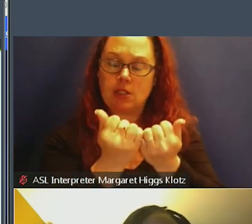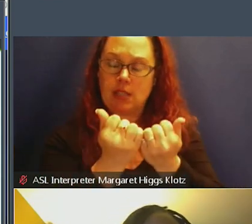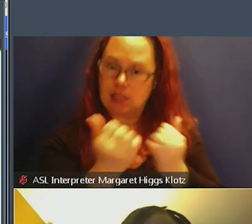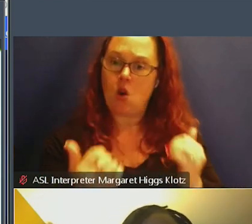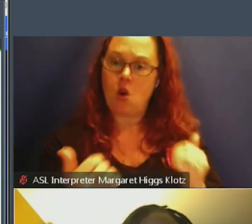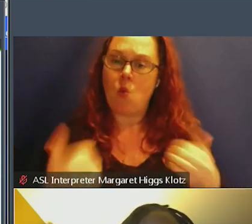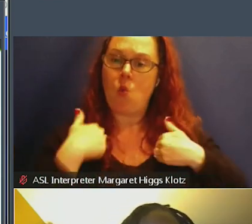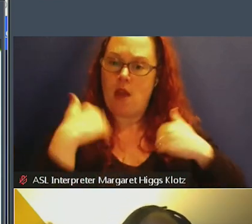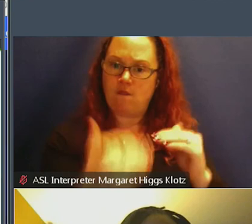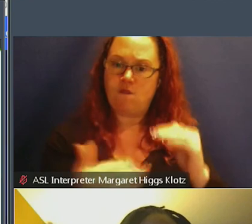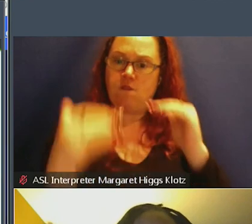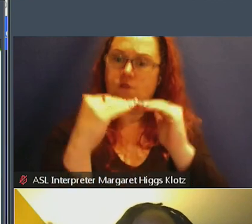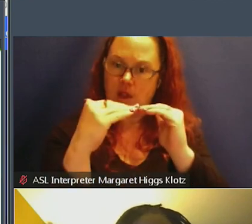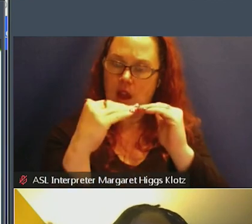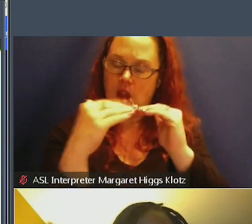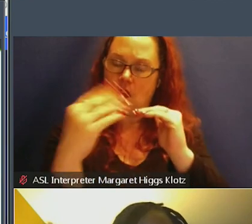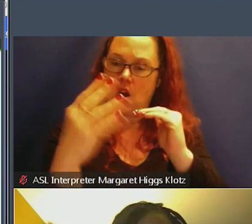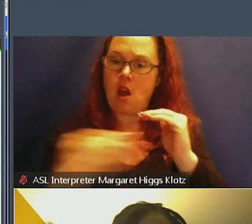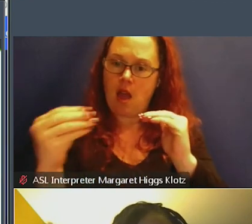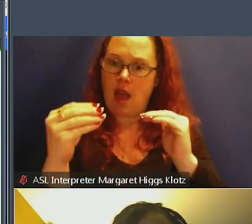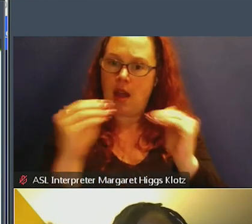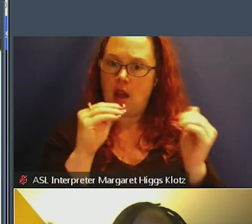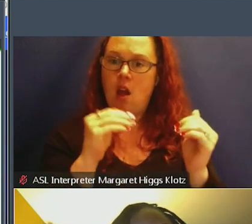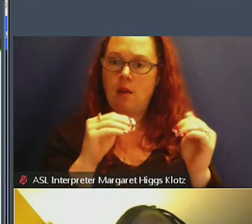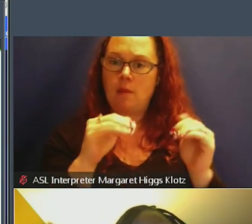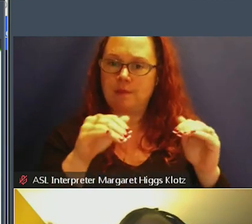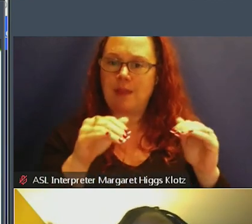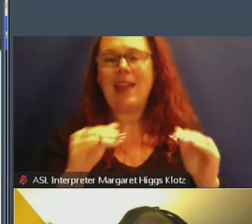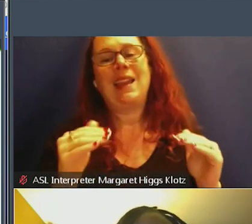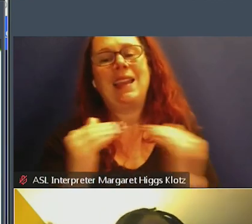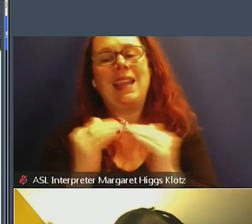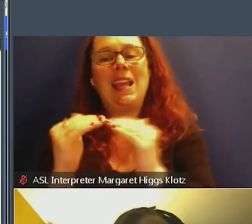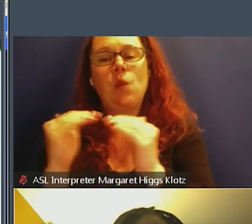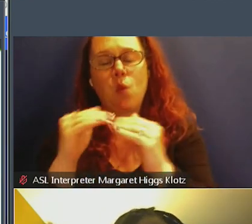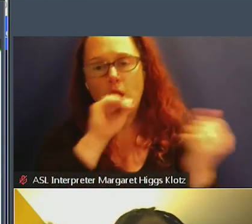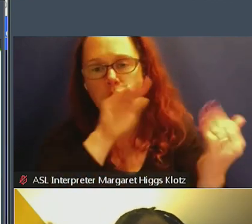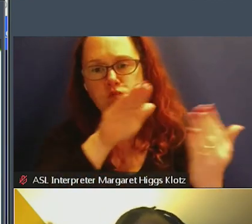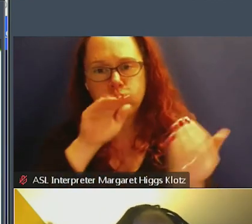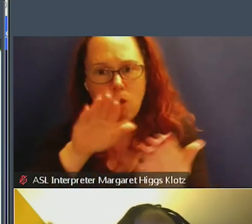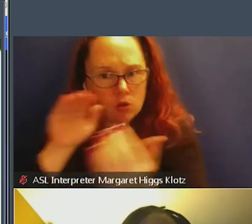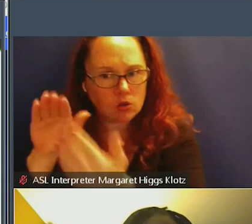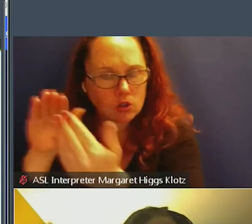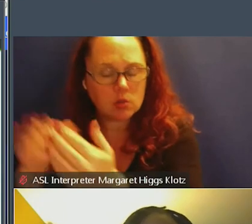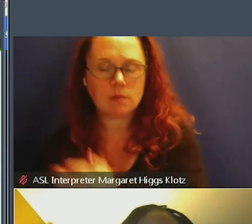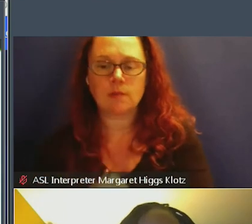in a manner that is consistent across the board. It also gives the public agencies the information that they